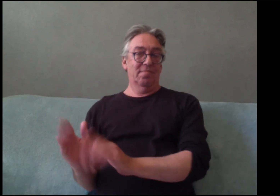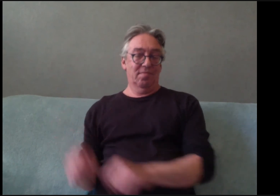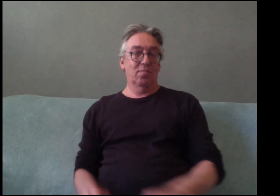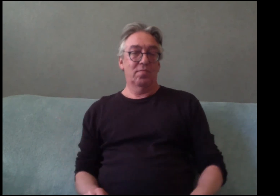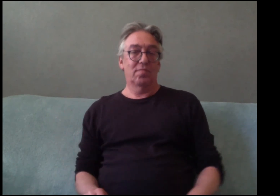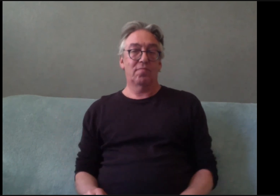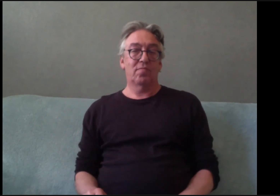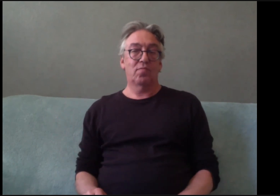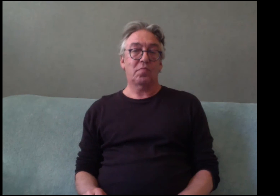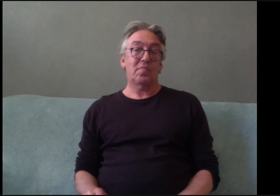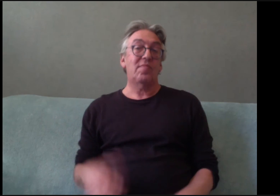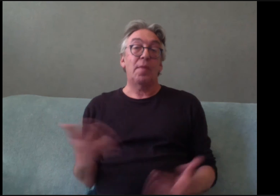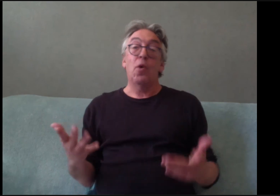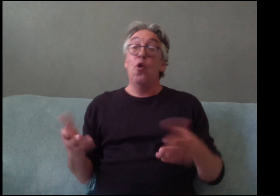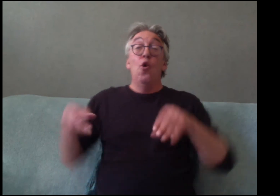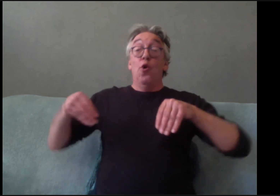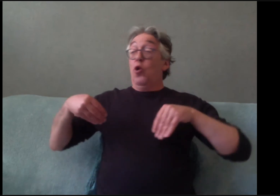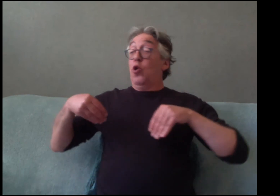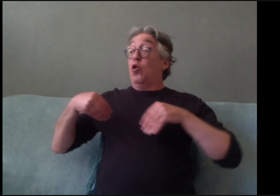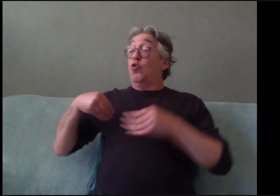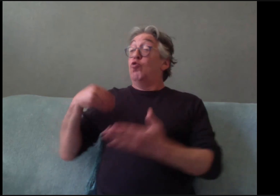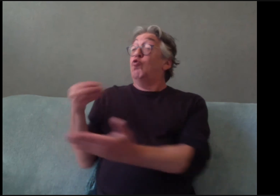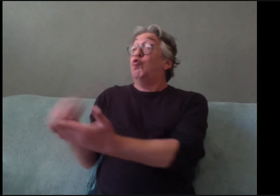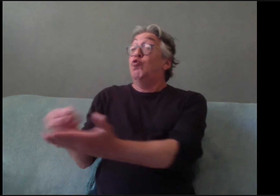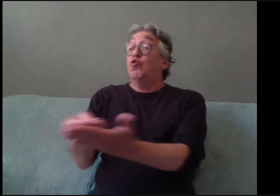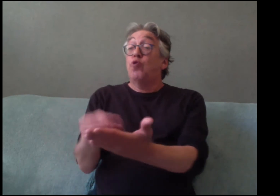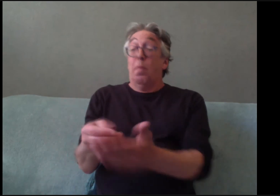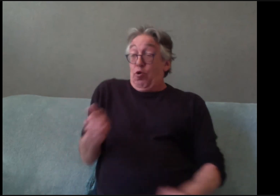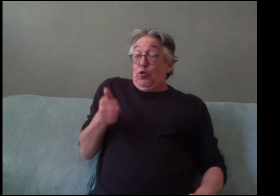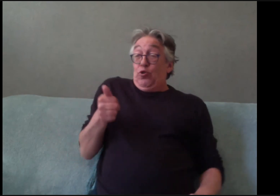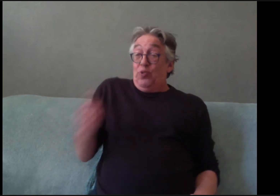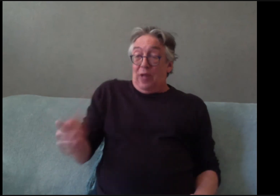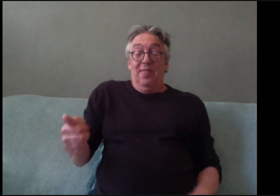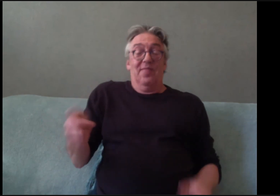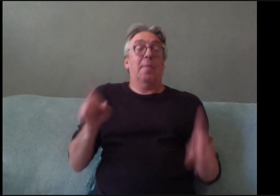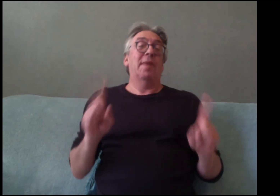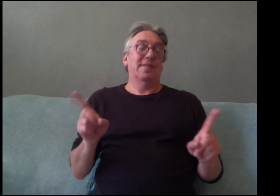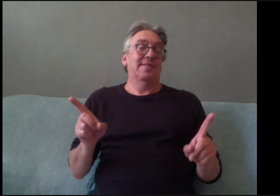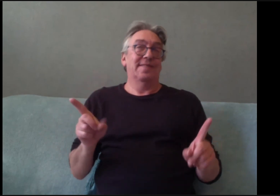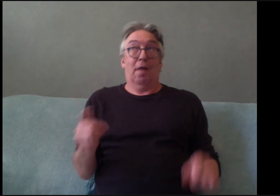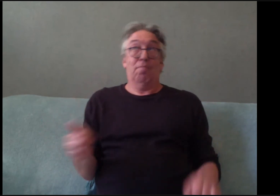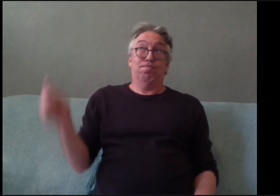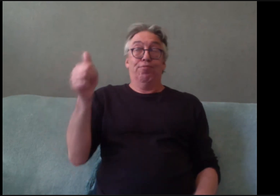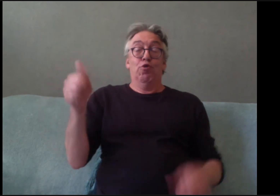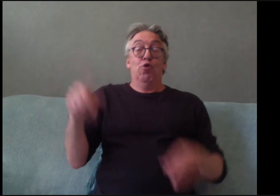to implement such scheme, but, it's developing across Europe.